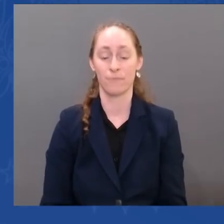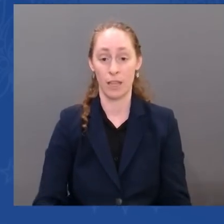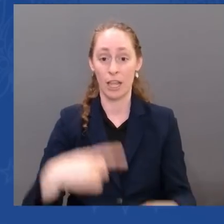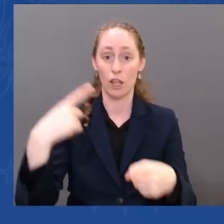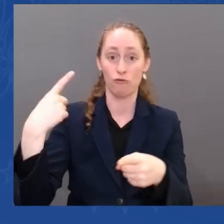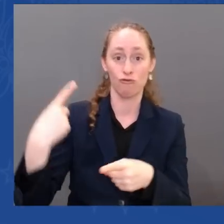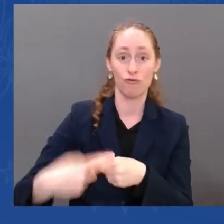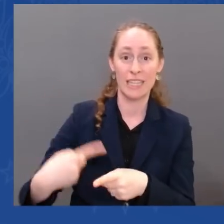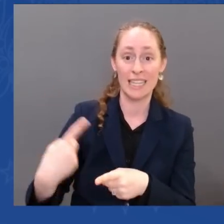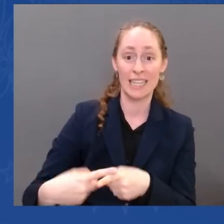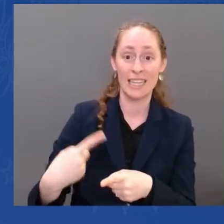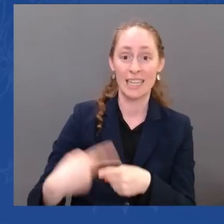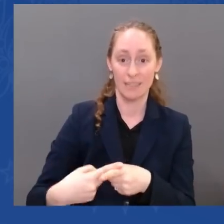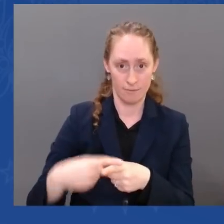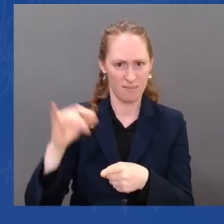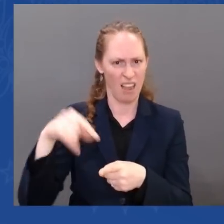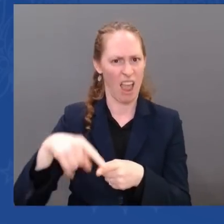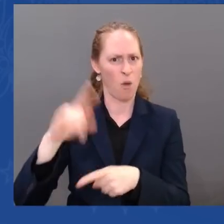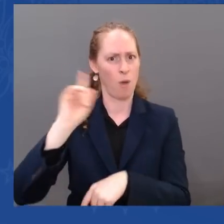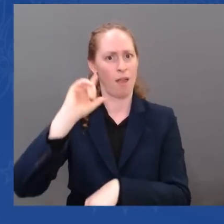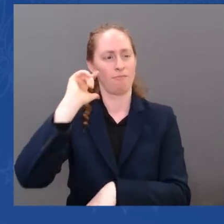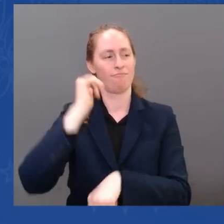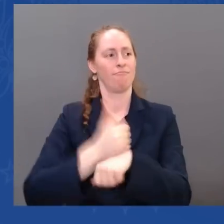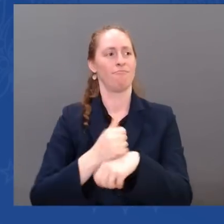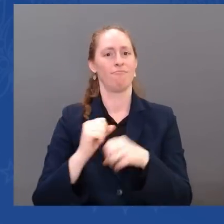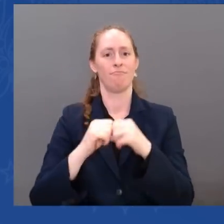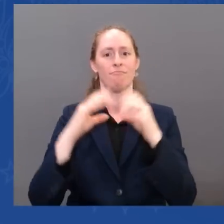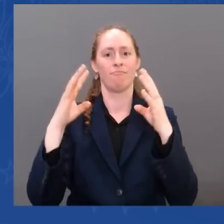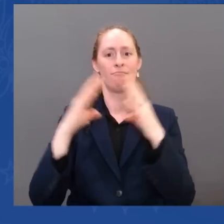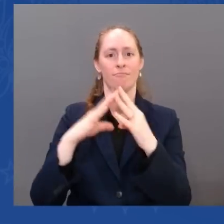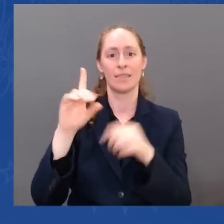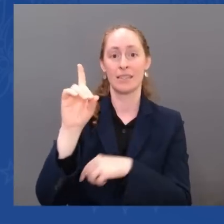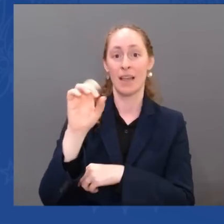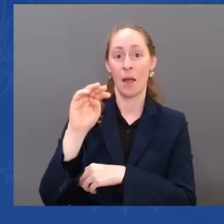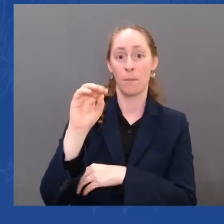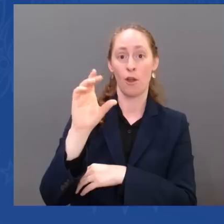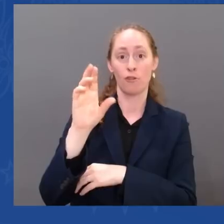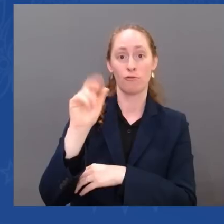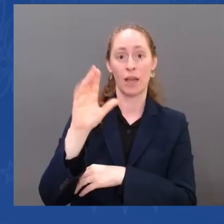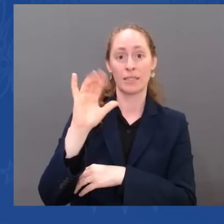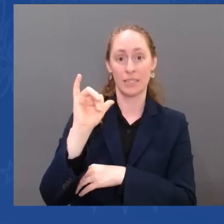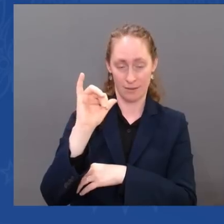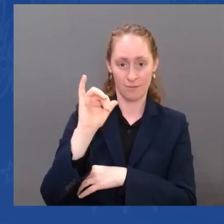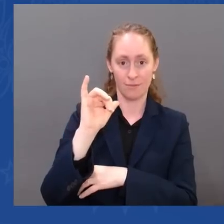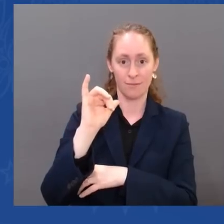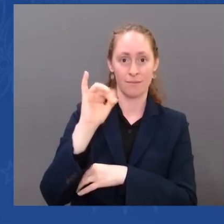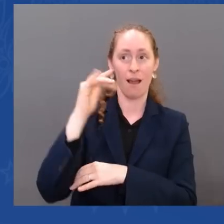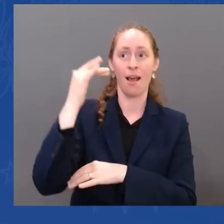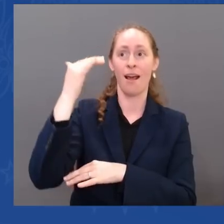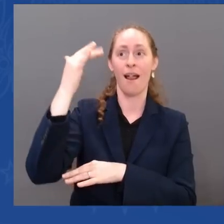And America together. America the world's best hope of liberty